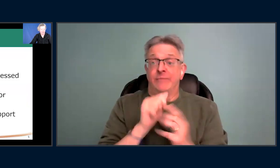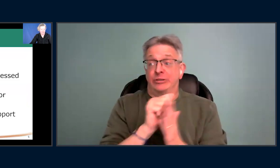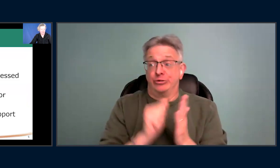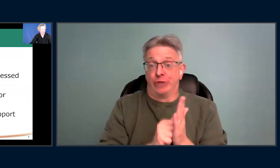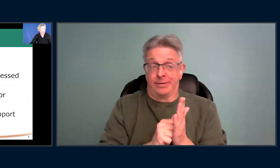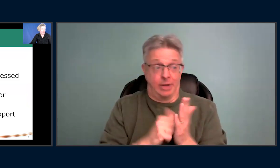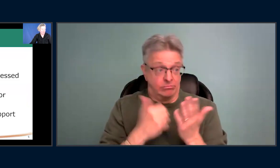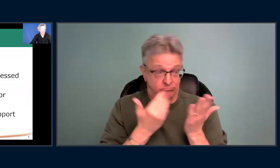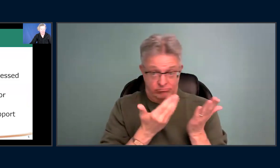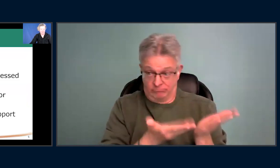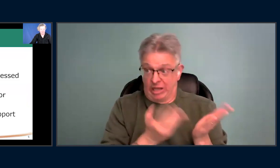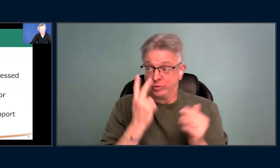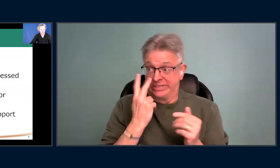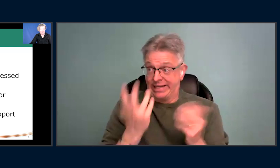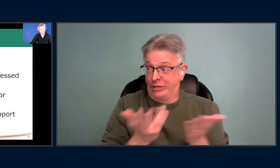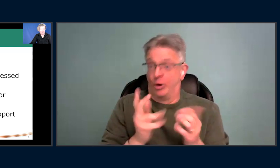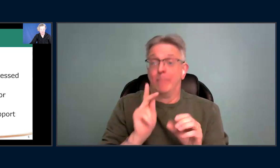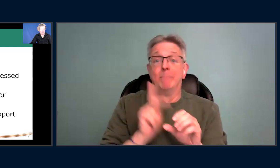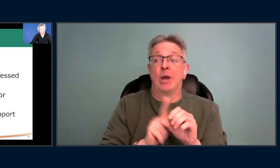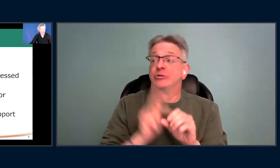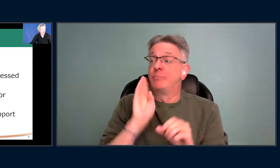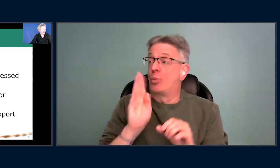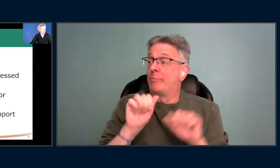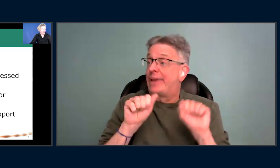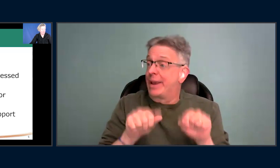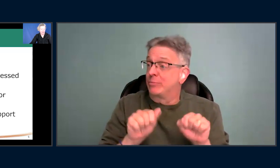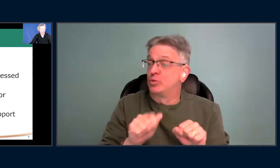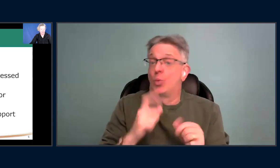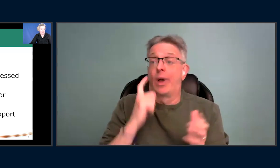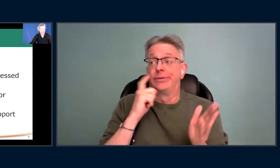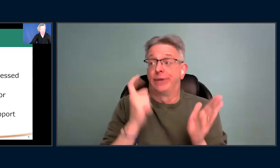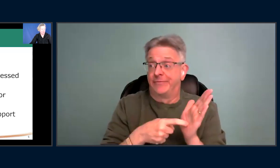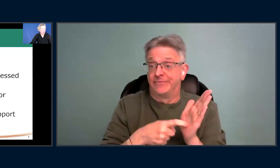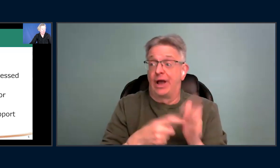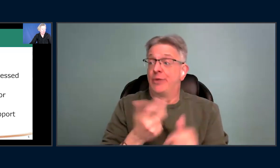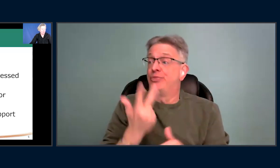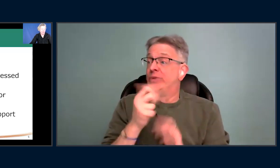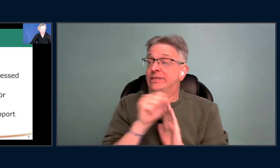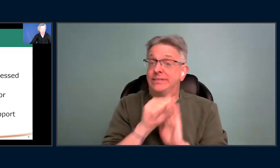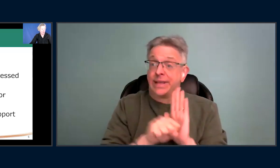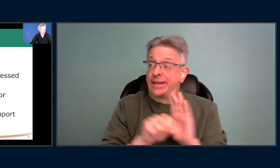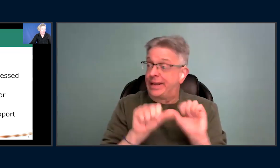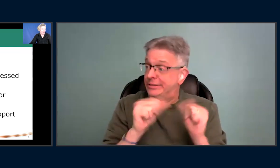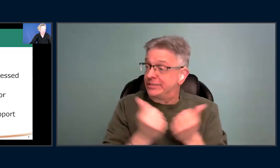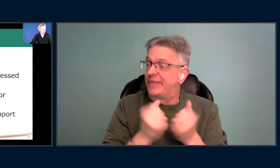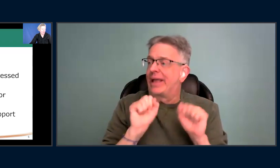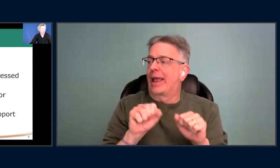All right. So now the learning objectives is what we're going to talk about next. As you can see here, the participants should be able to identify